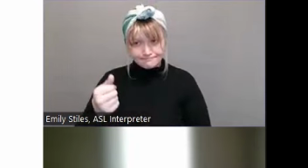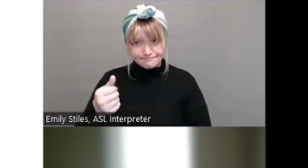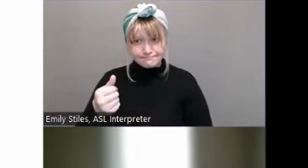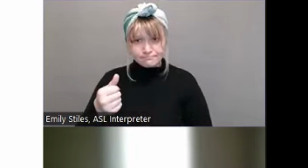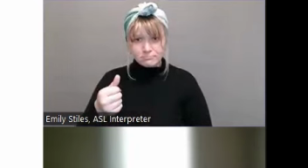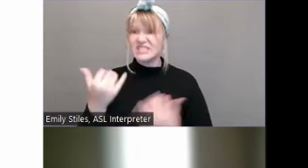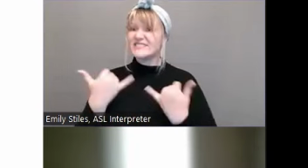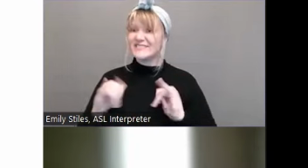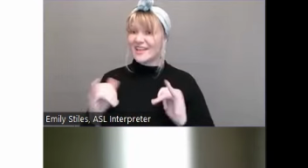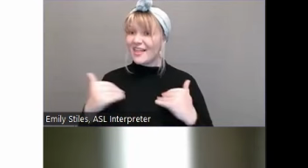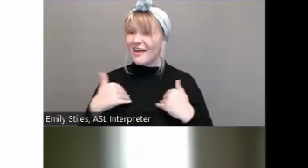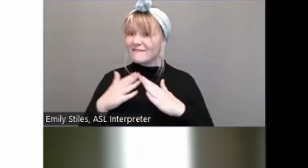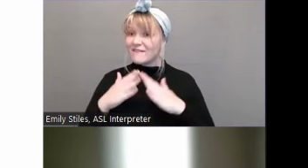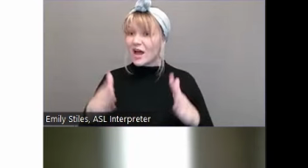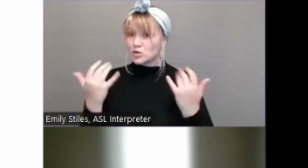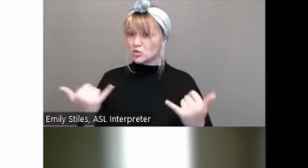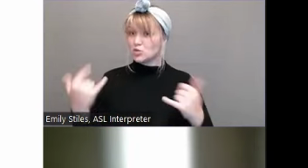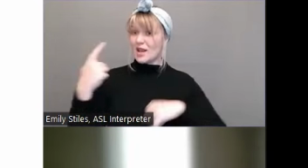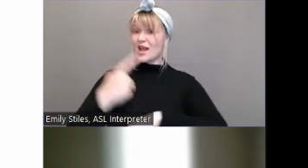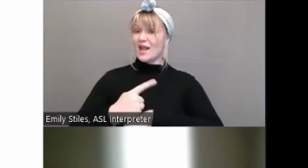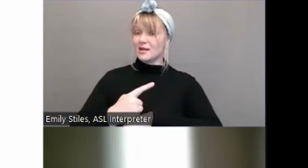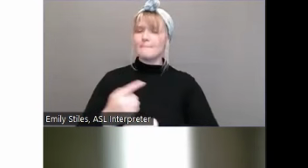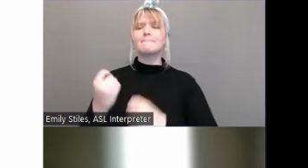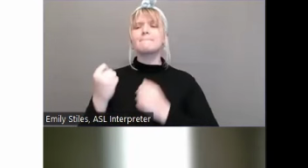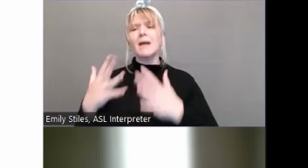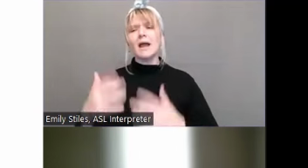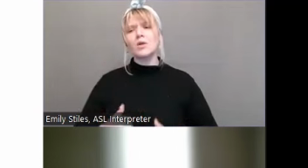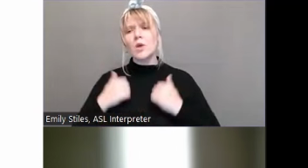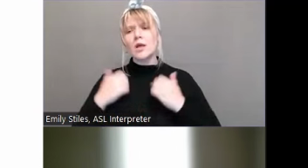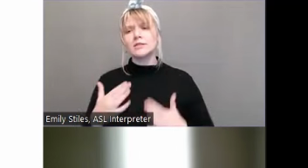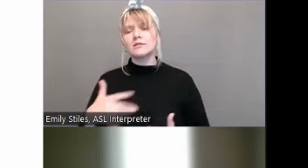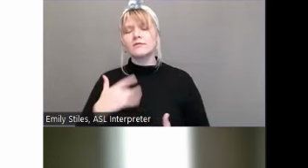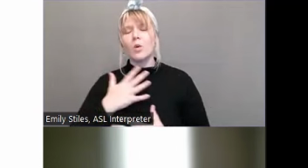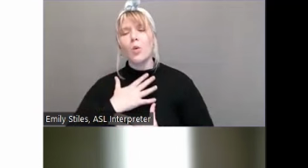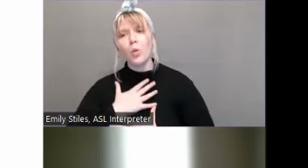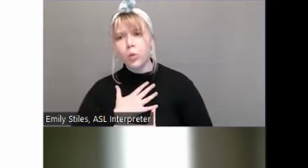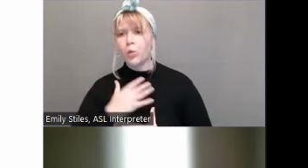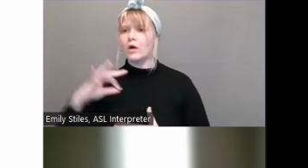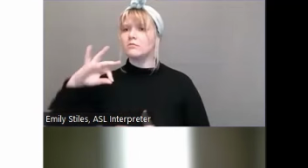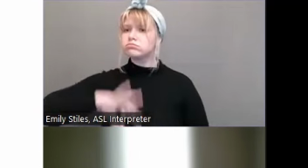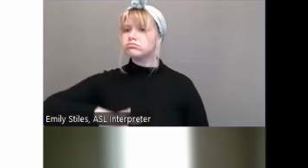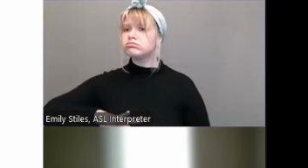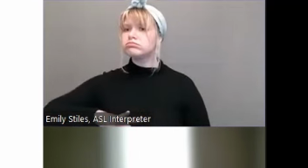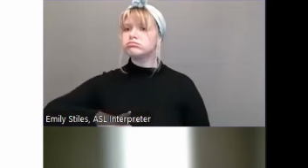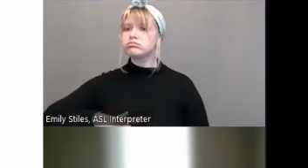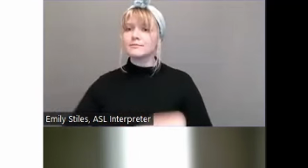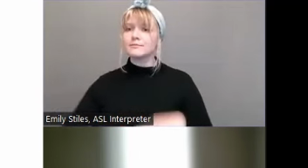A lot residents have found this to be super beneficial.